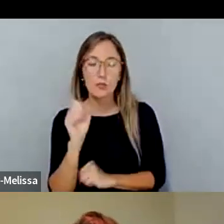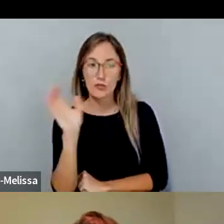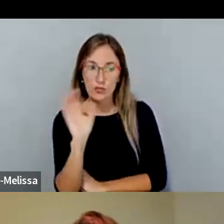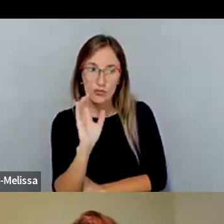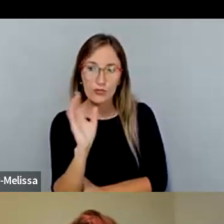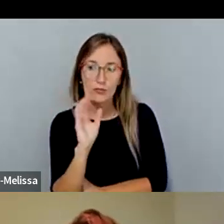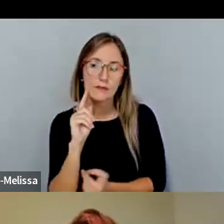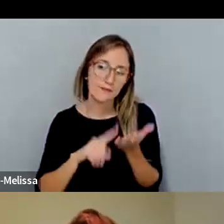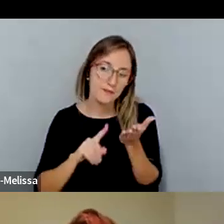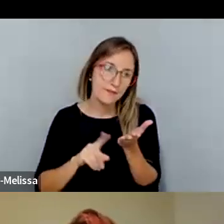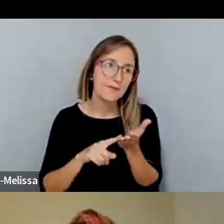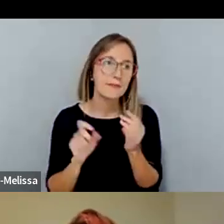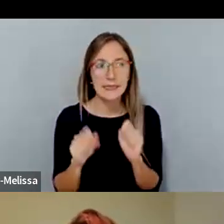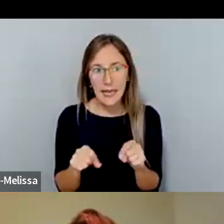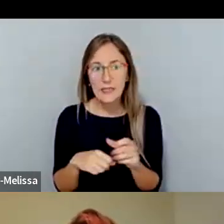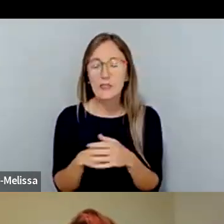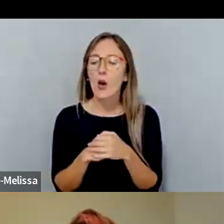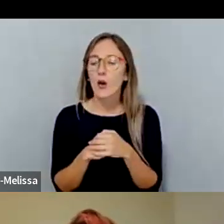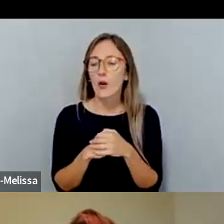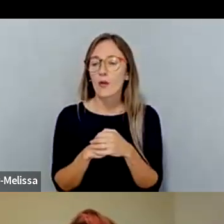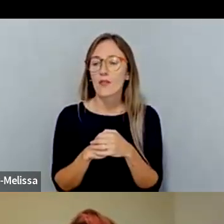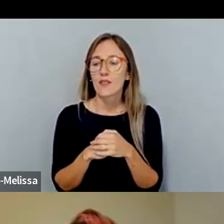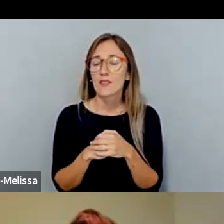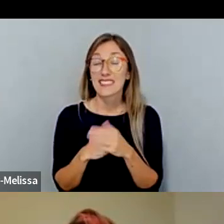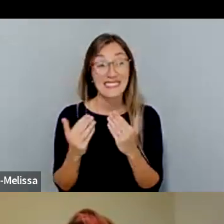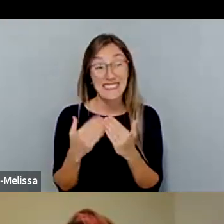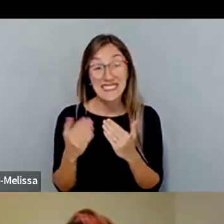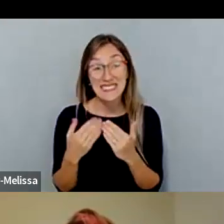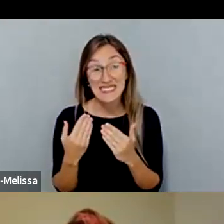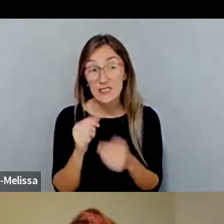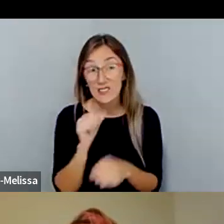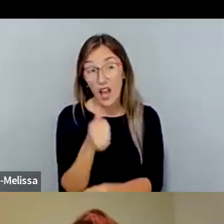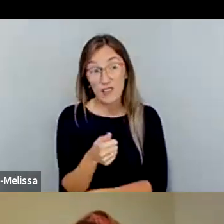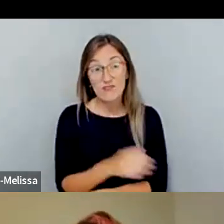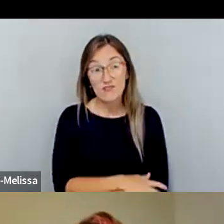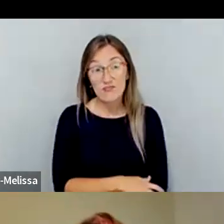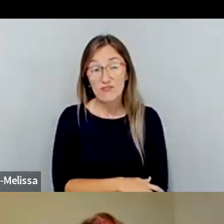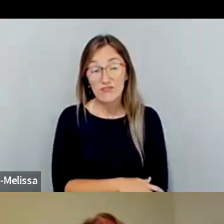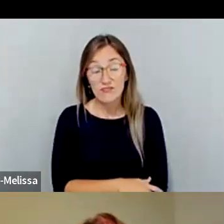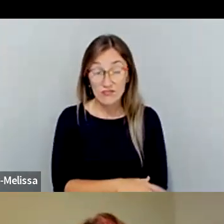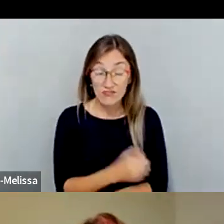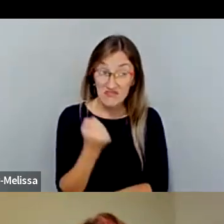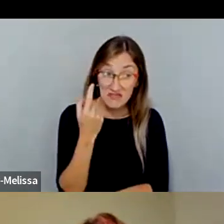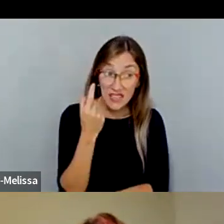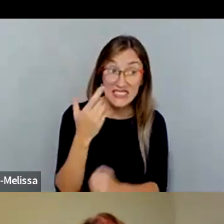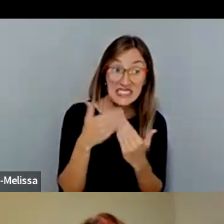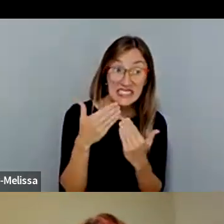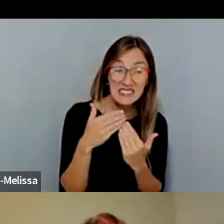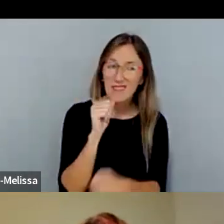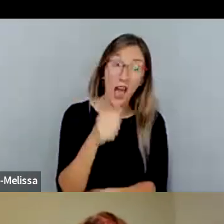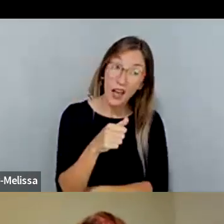backwards. People need to know copies of the policy. The policy is also online. So there are ways to search for stuff and to know exactly